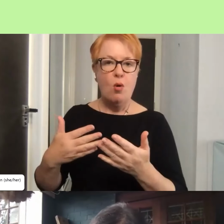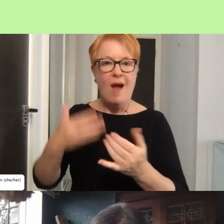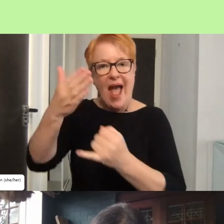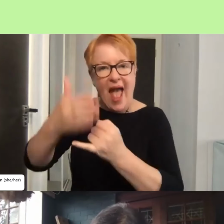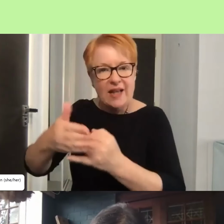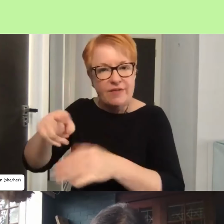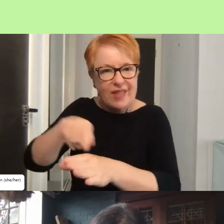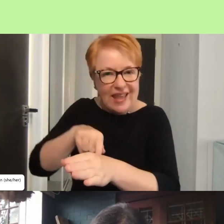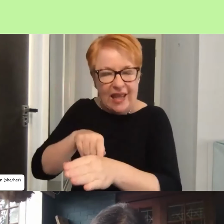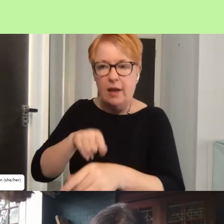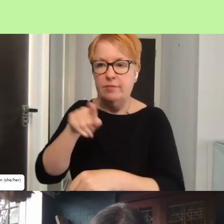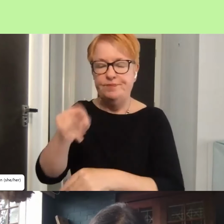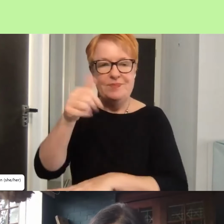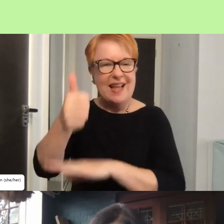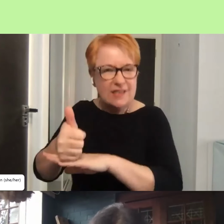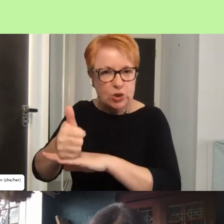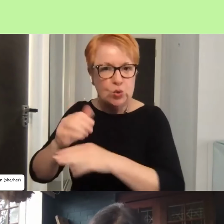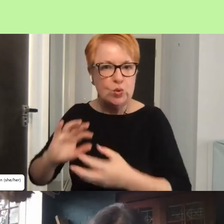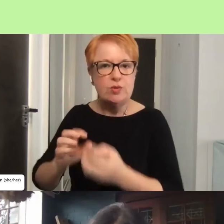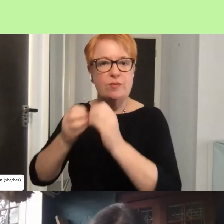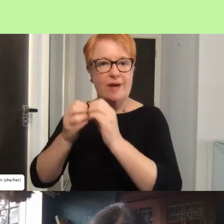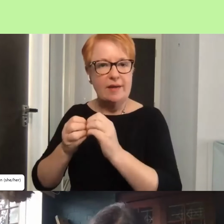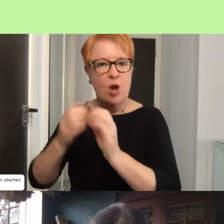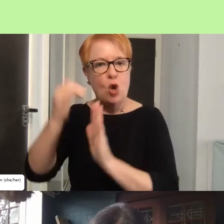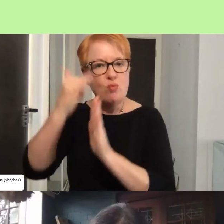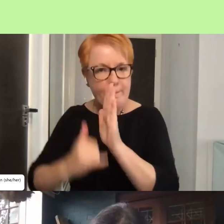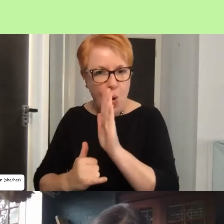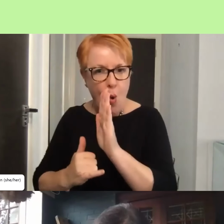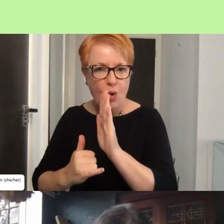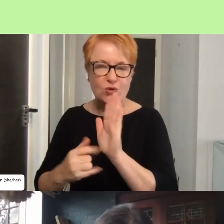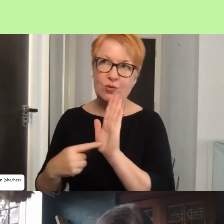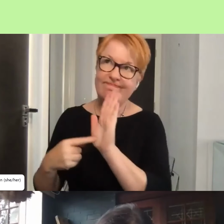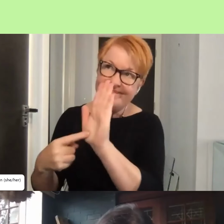in link to their fundings and everything like that.